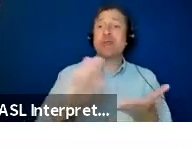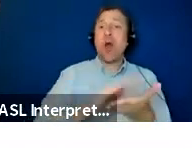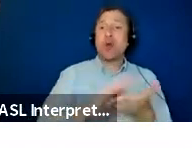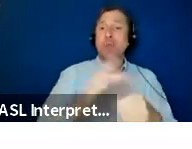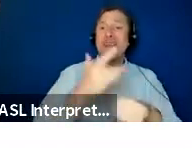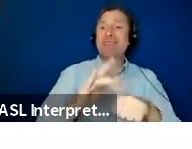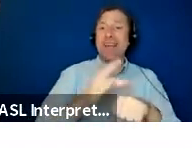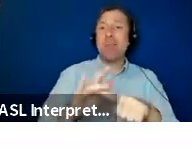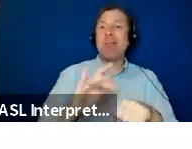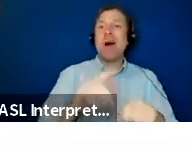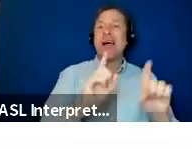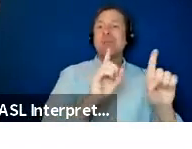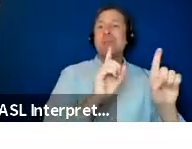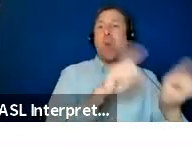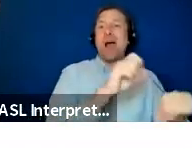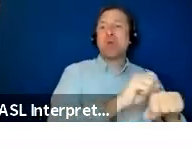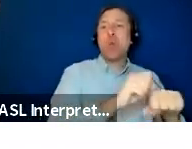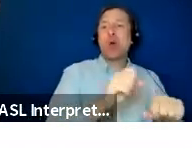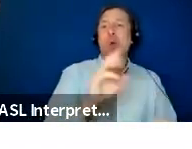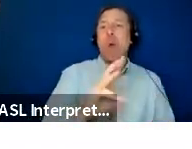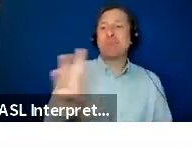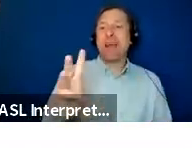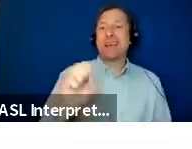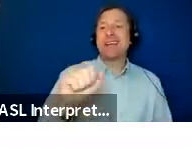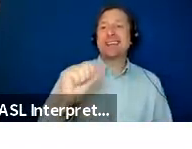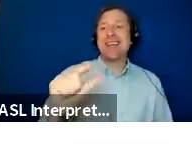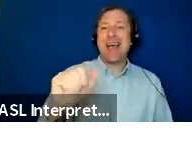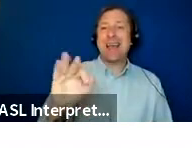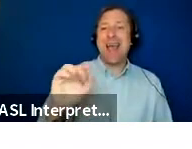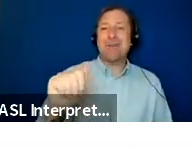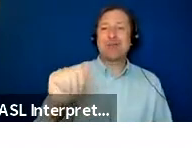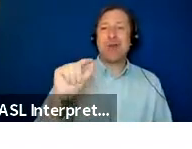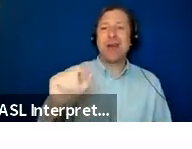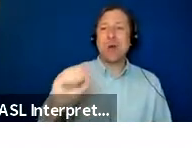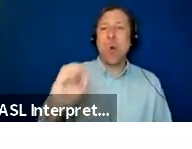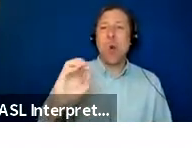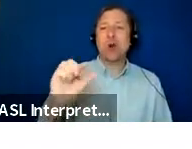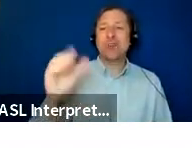on our back to work site at sagaftra.org/backtowork. It's in, it's called the Safe Way Forward.